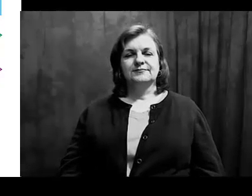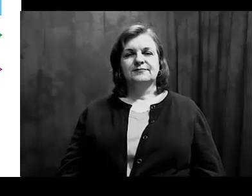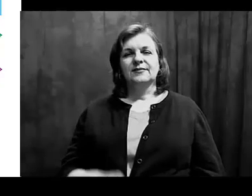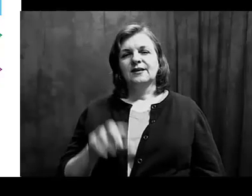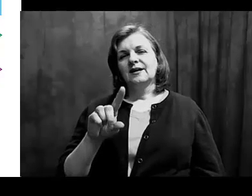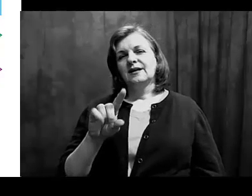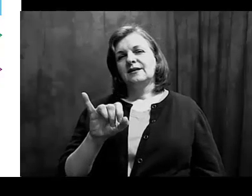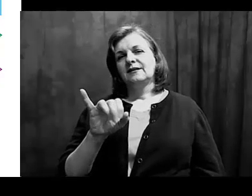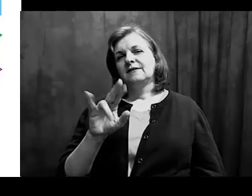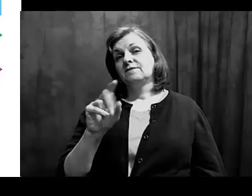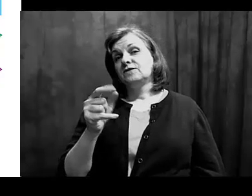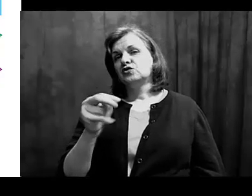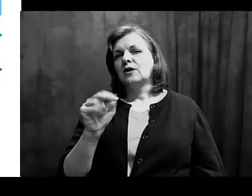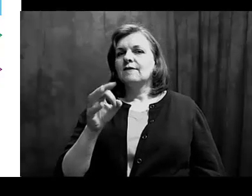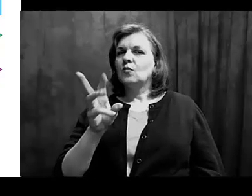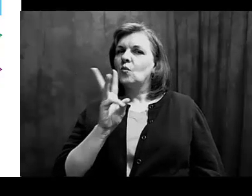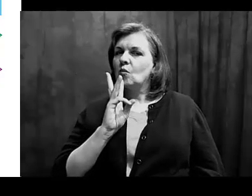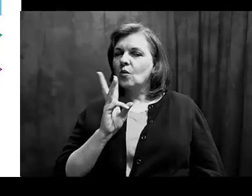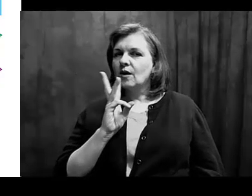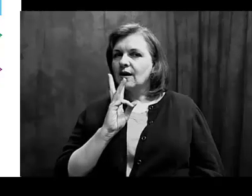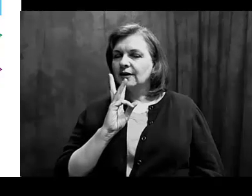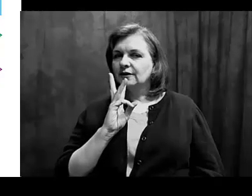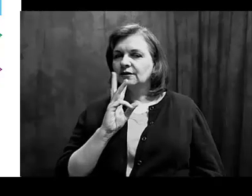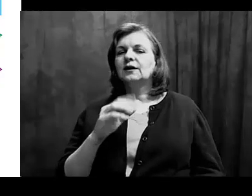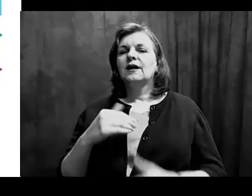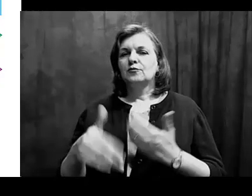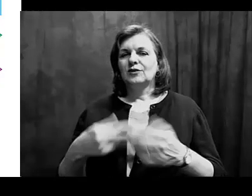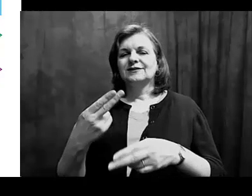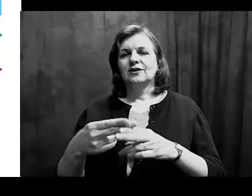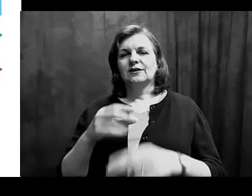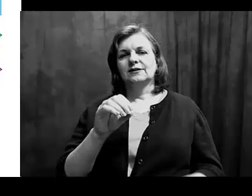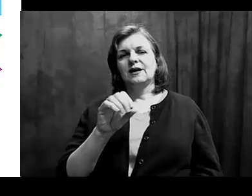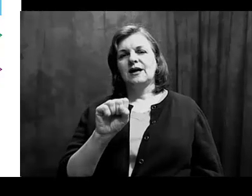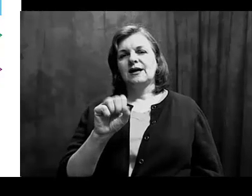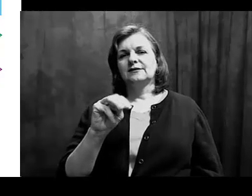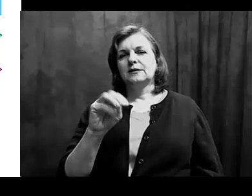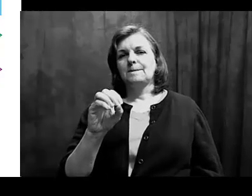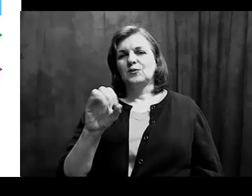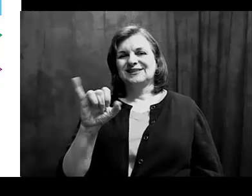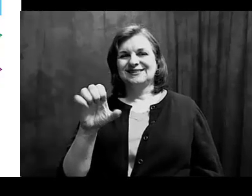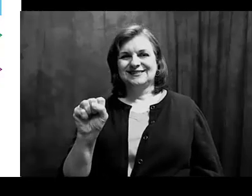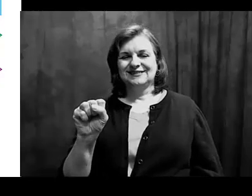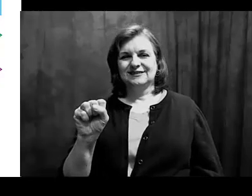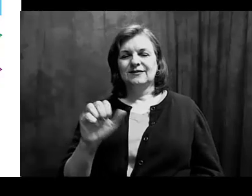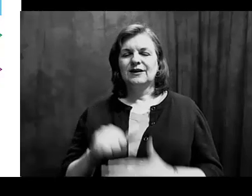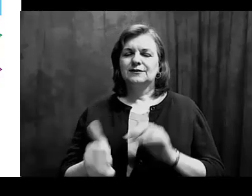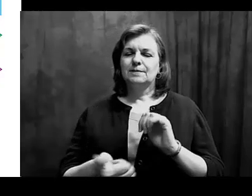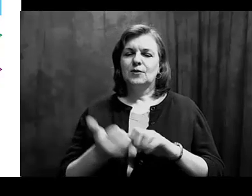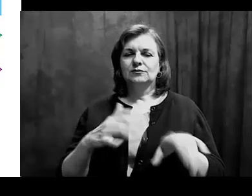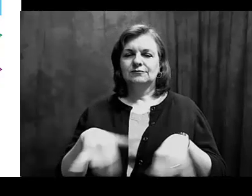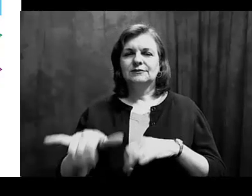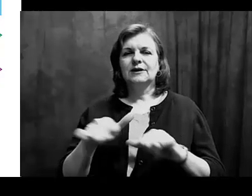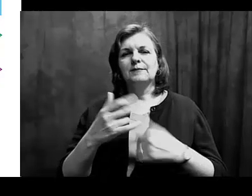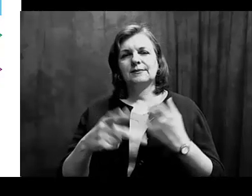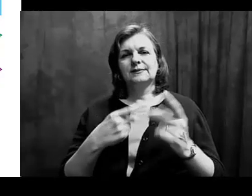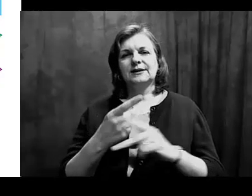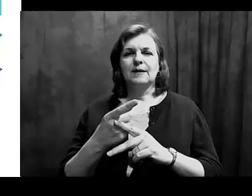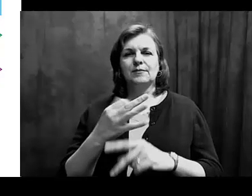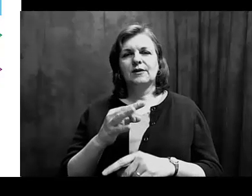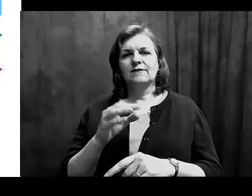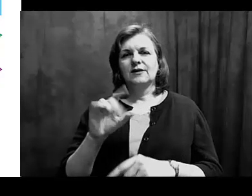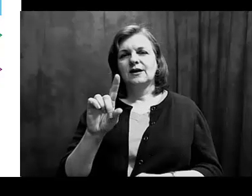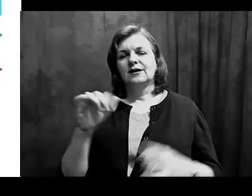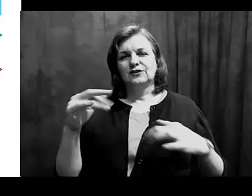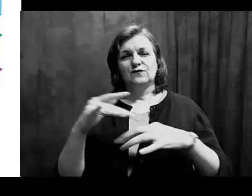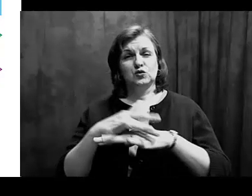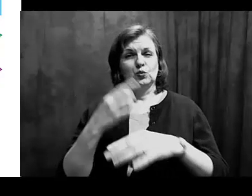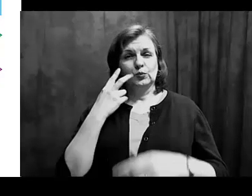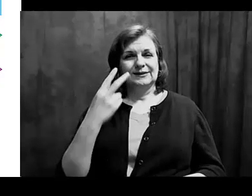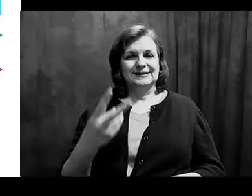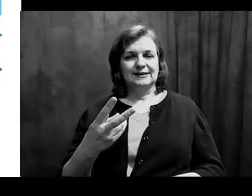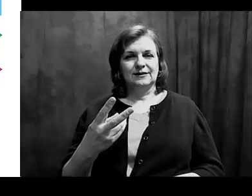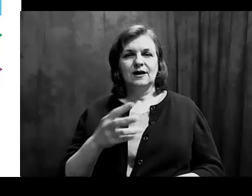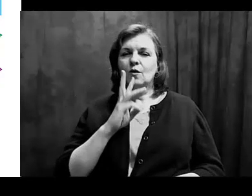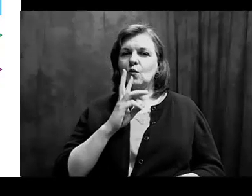back and forth and back and forth until we get the purple -- three purples on this side three purples on this side six greens on this side